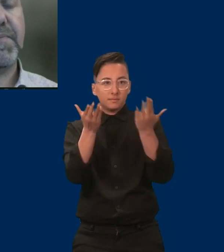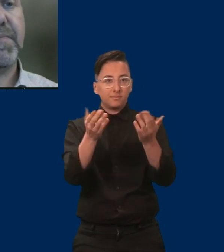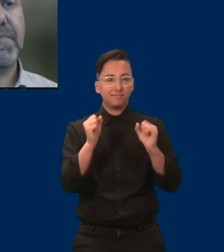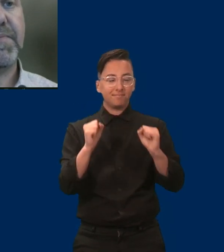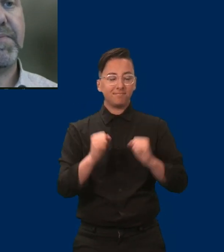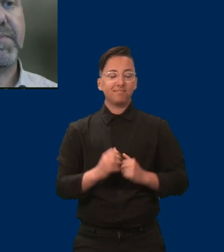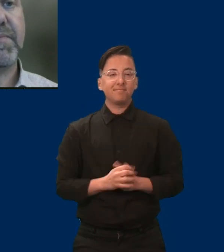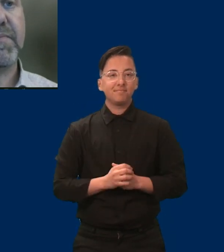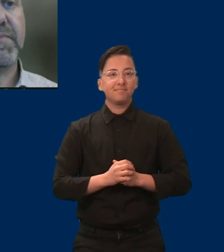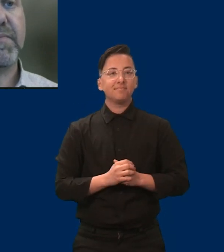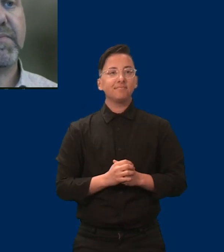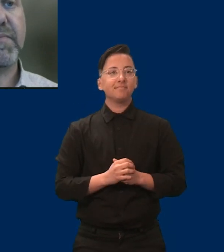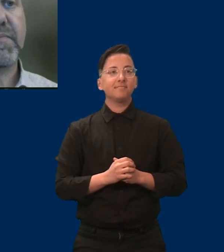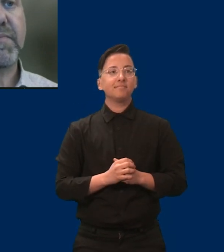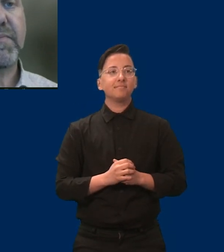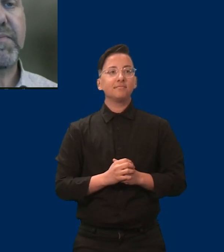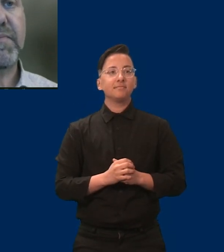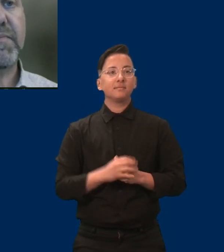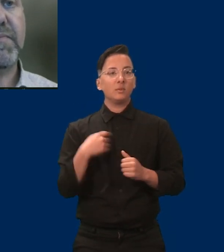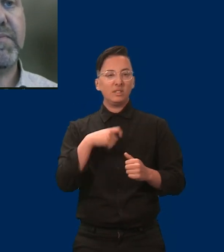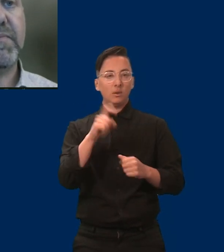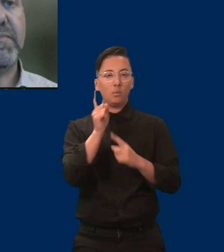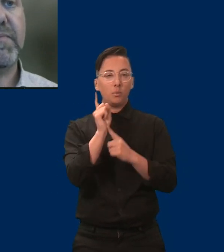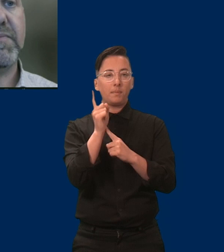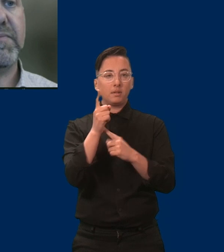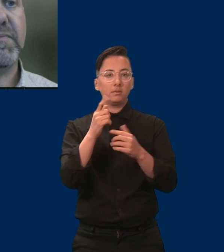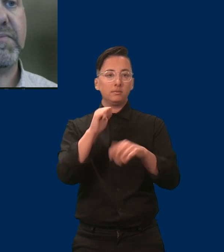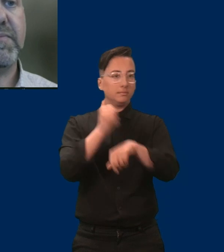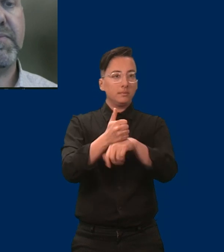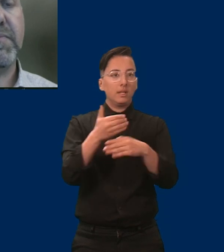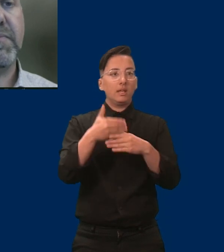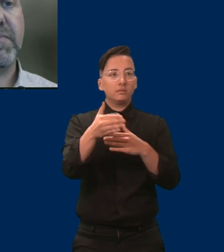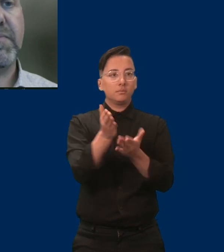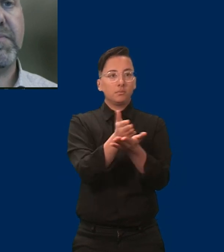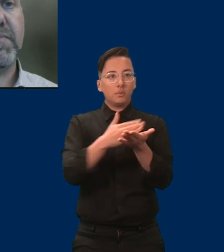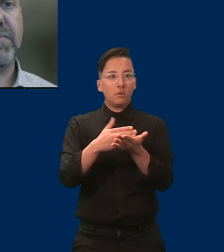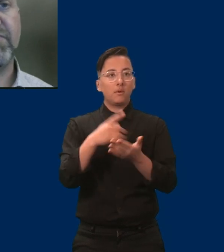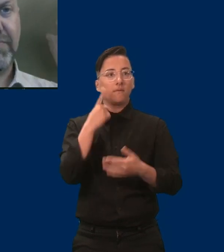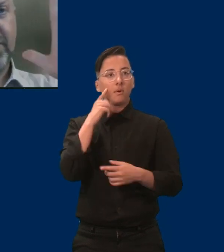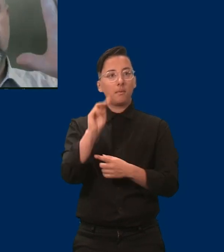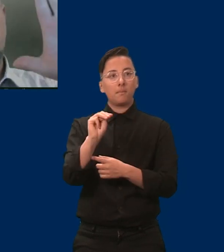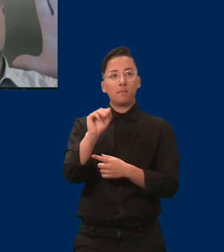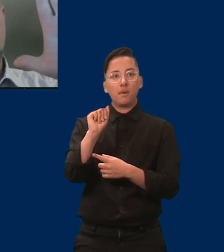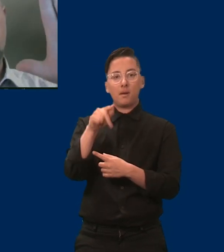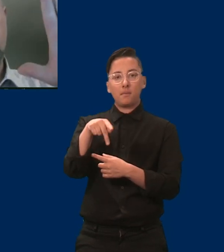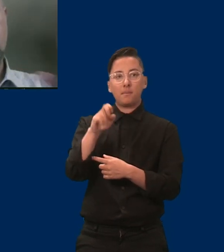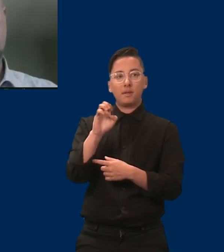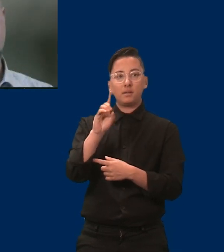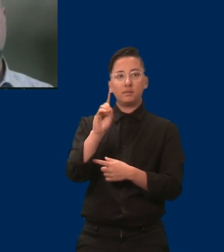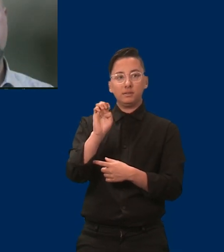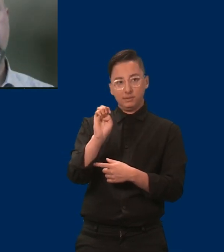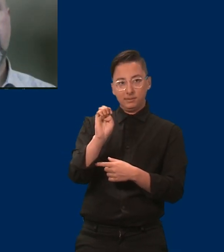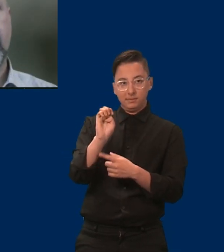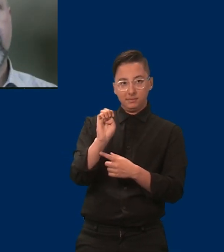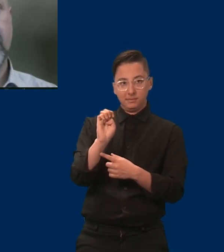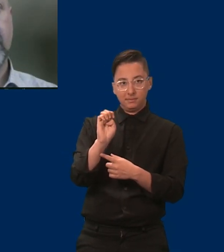the next segment on MA-EPD. So the screen will have the transition